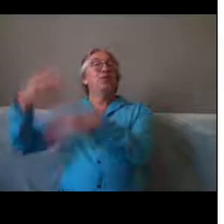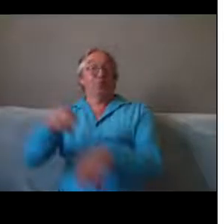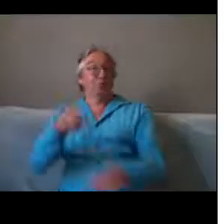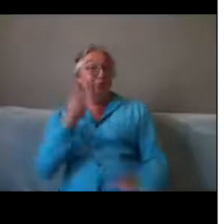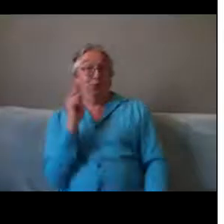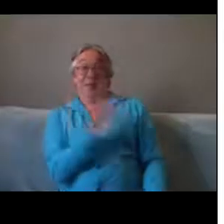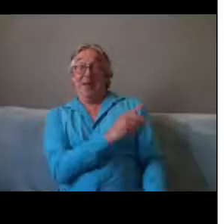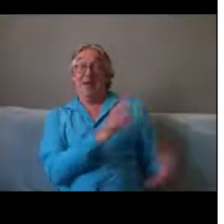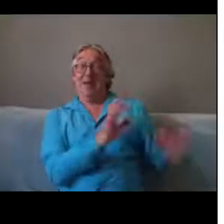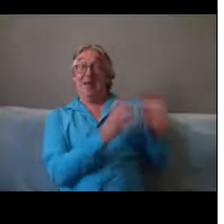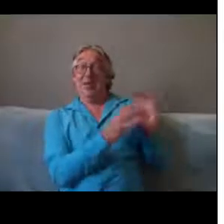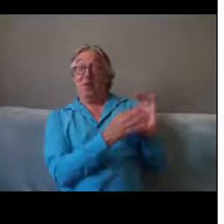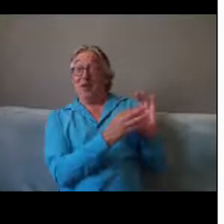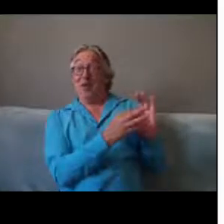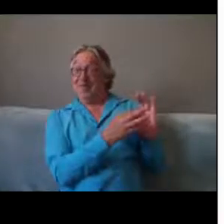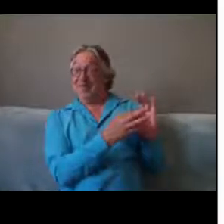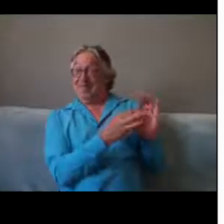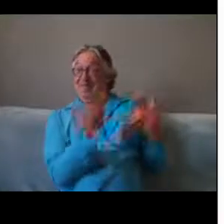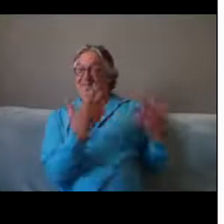about the subject of one of the speakers.